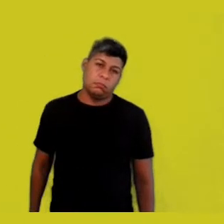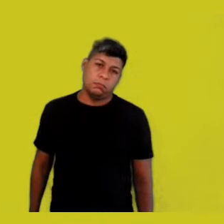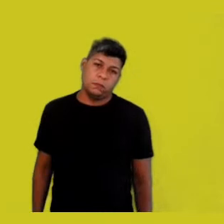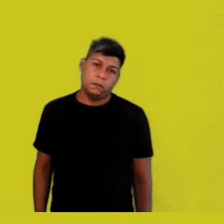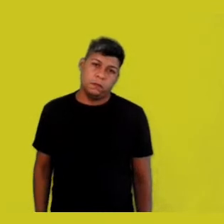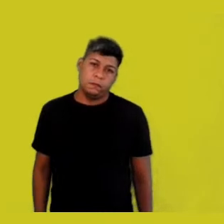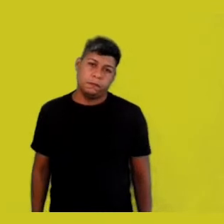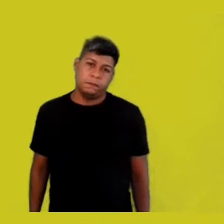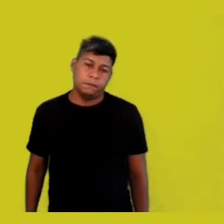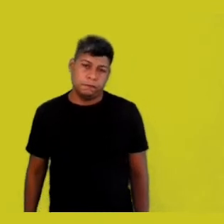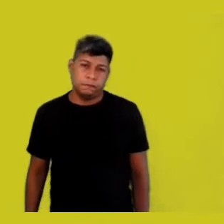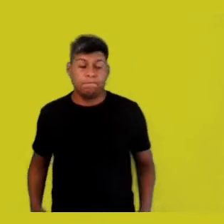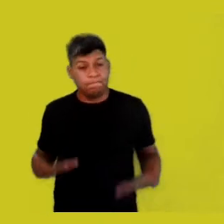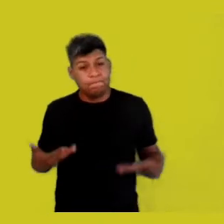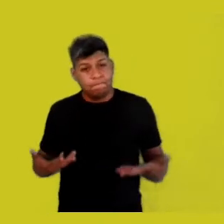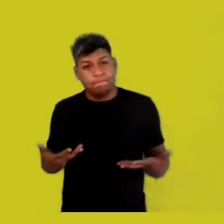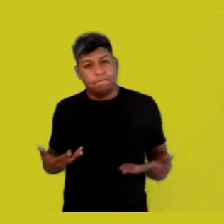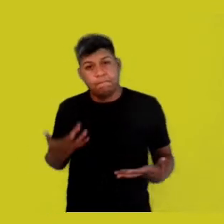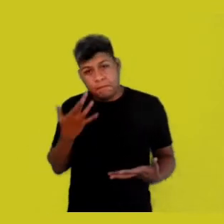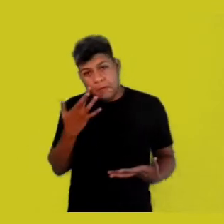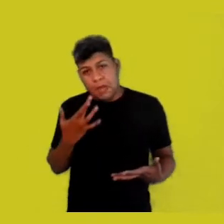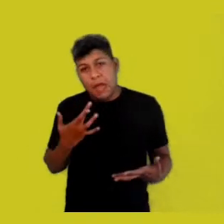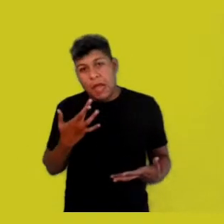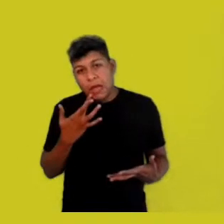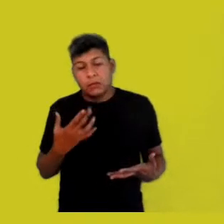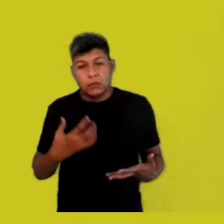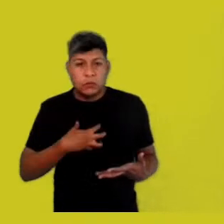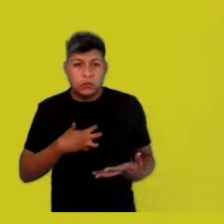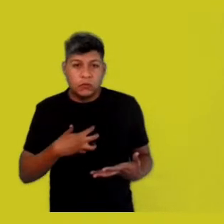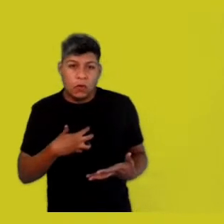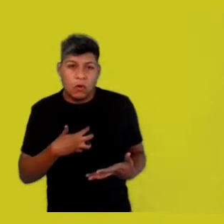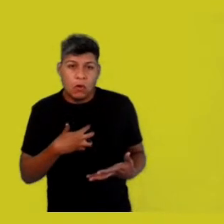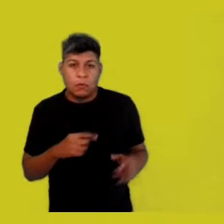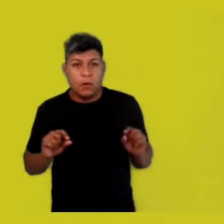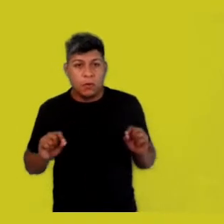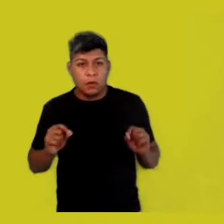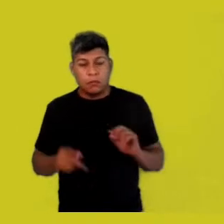And, Carla, I think the same goes to your question about the stage.